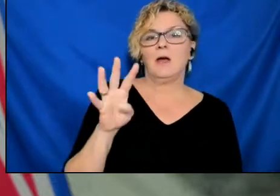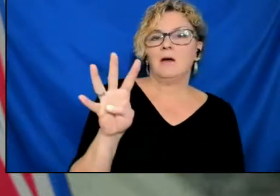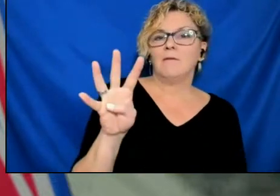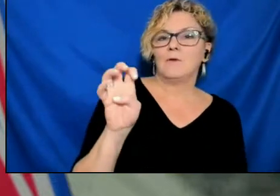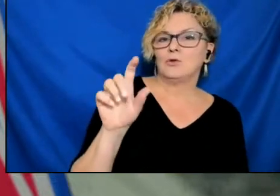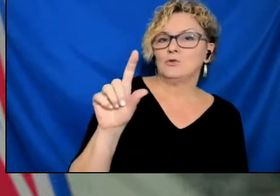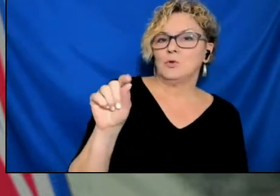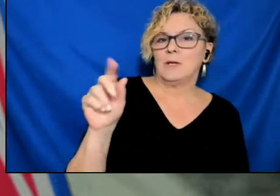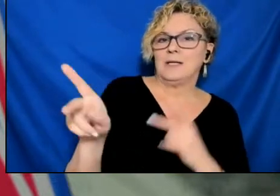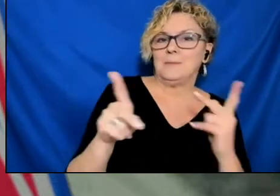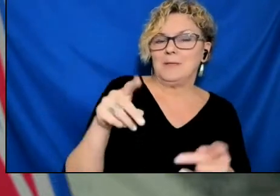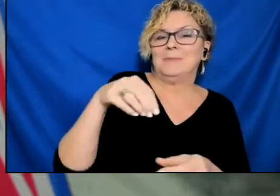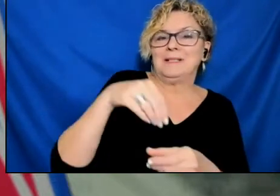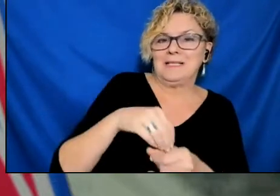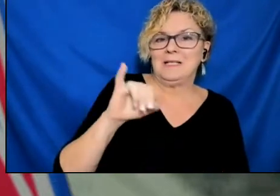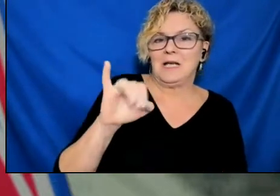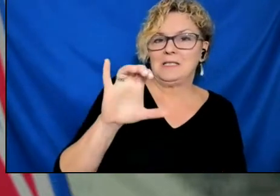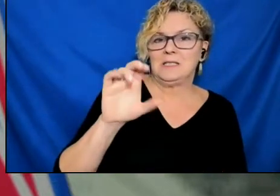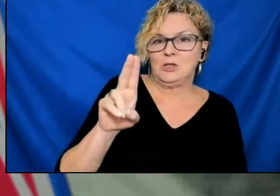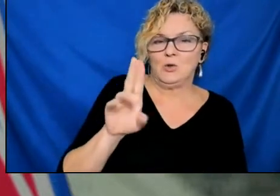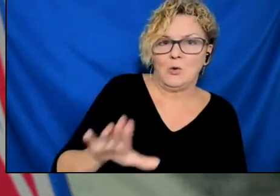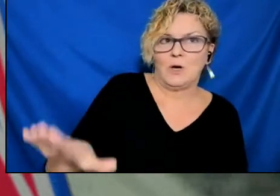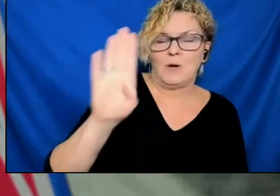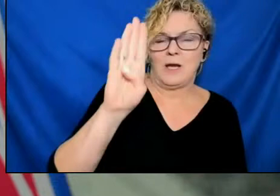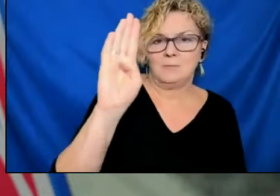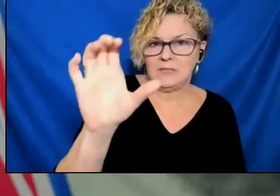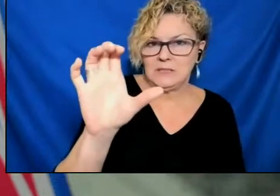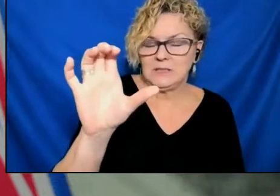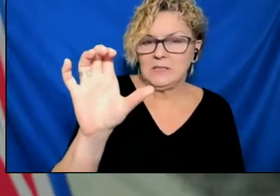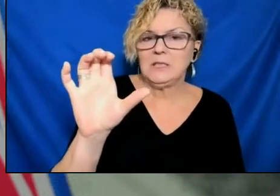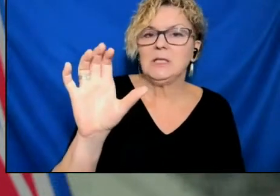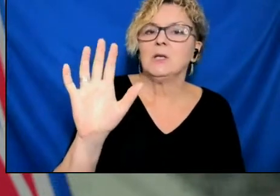There were 420 people in critical care in BC as of this